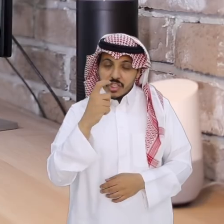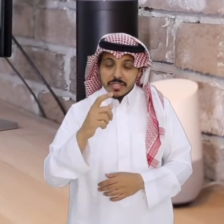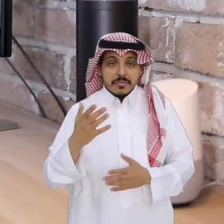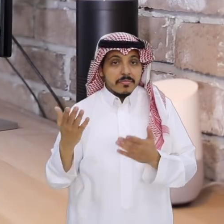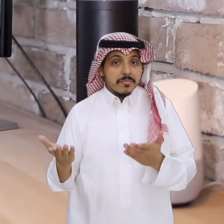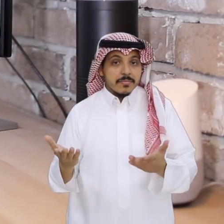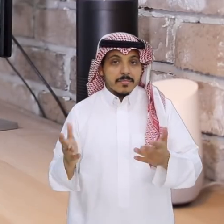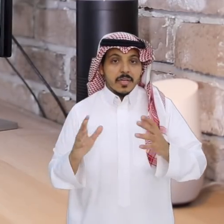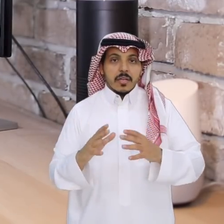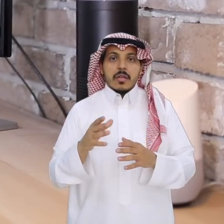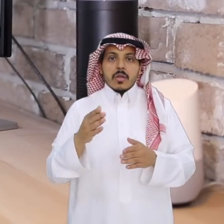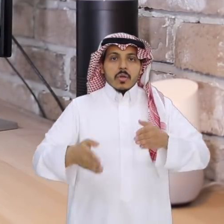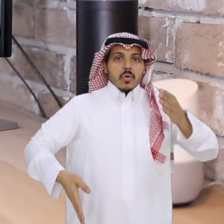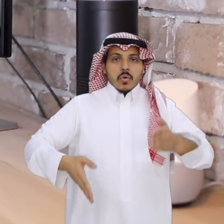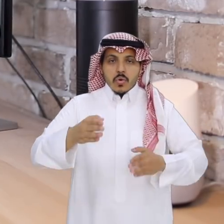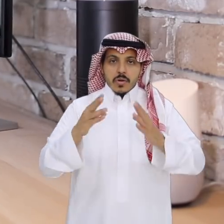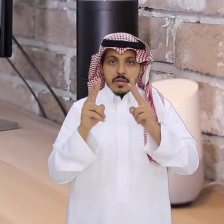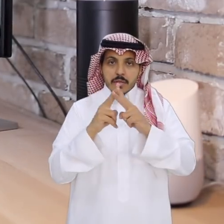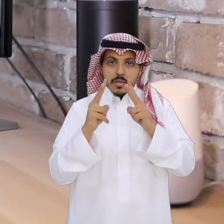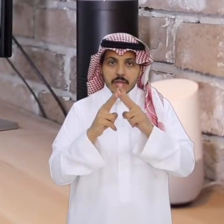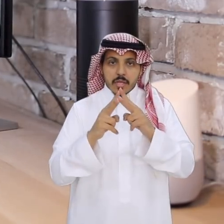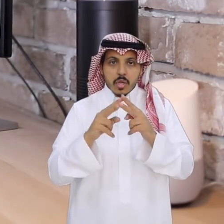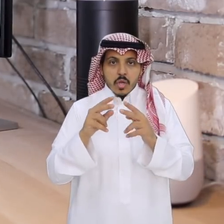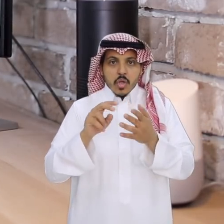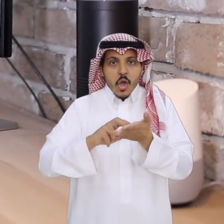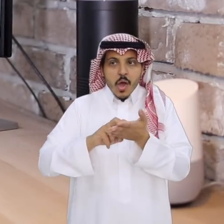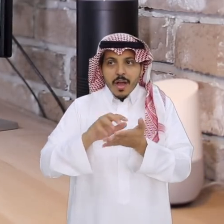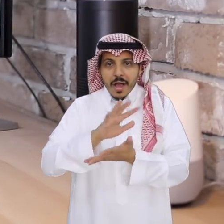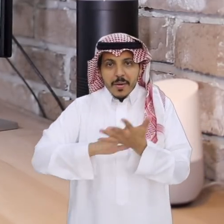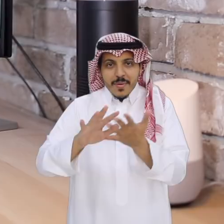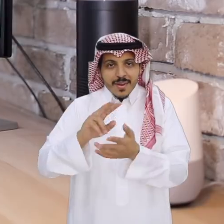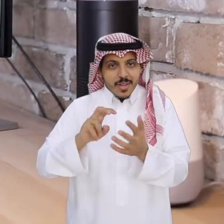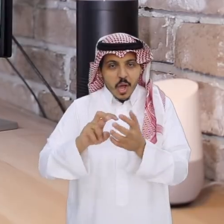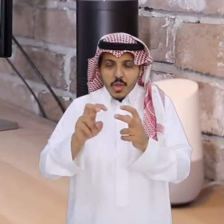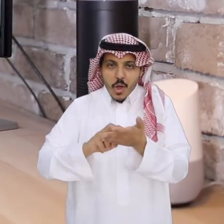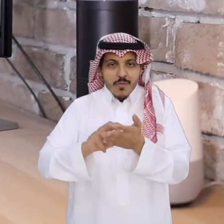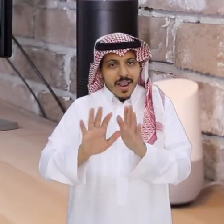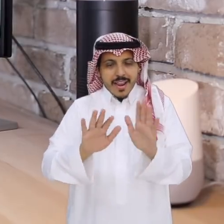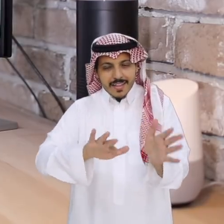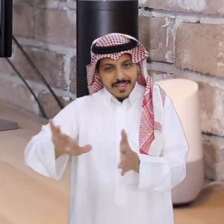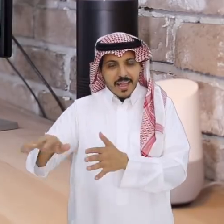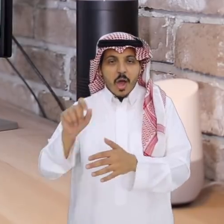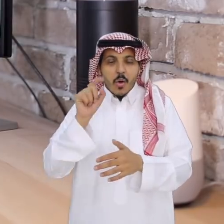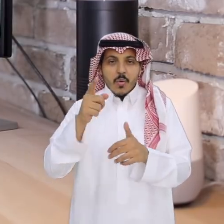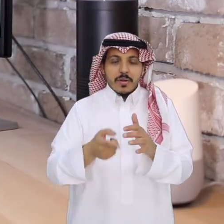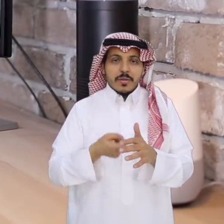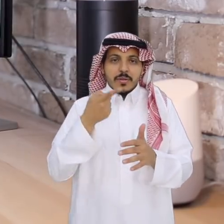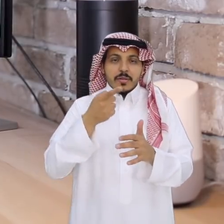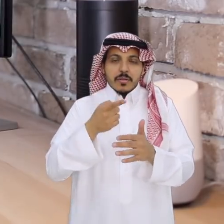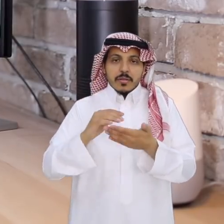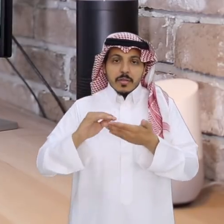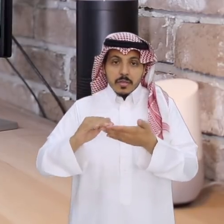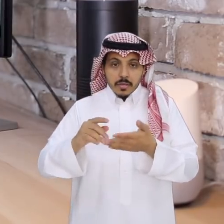Let's talk about robots. The first medical surgery was done with the assistant of a medical robot.